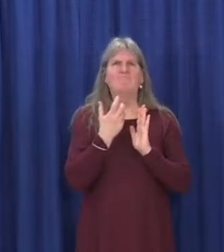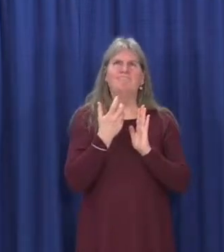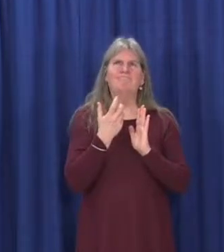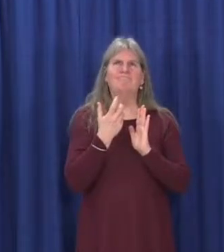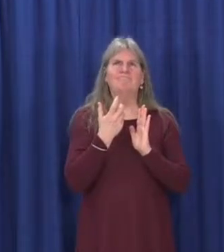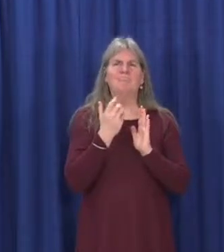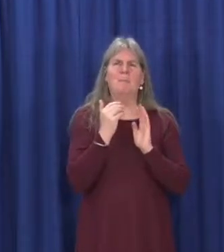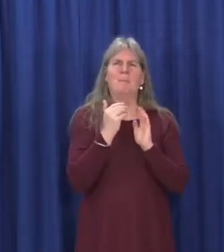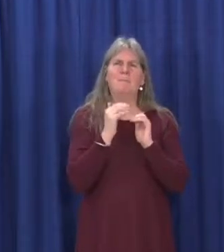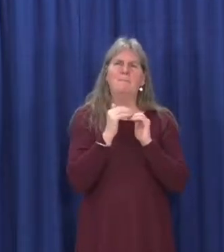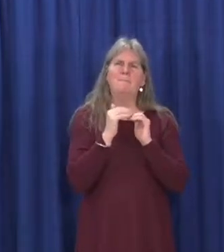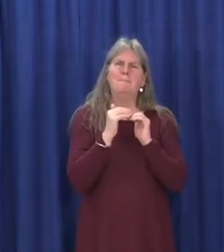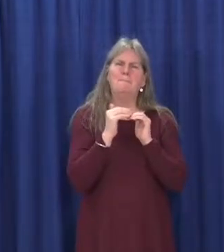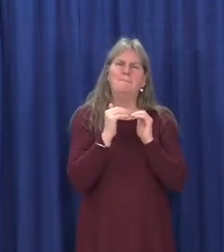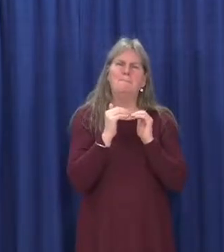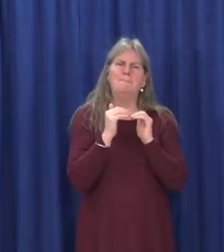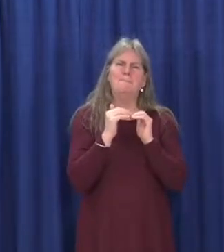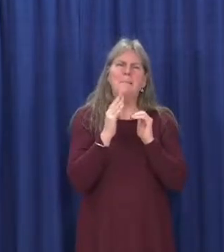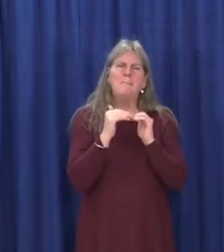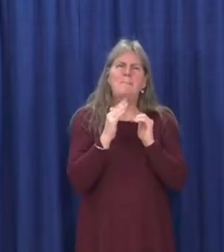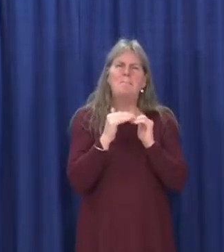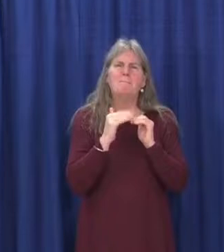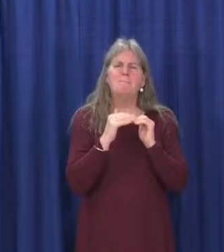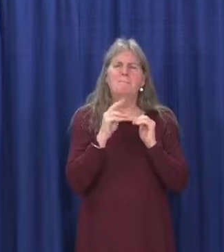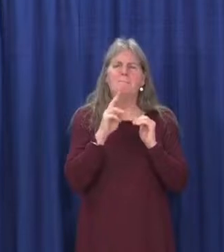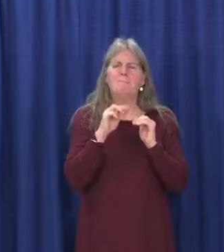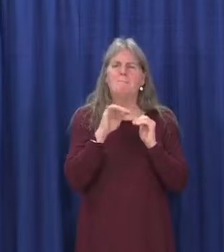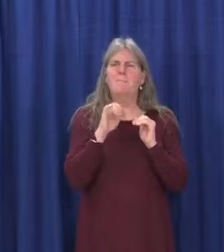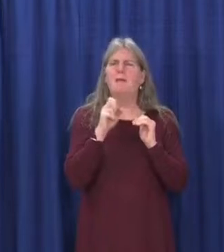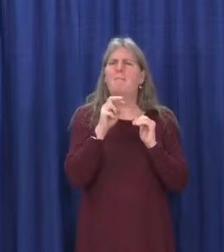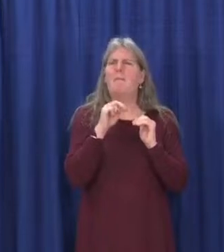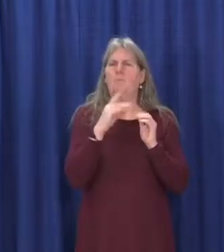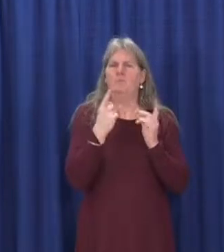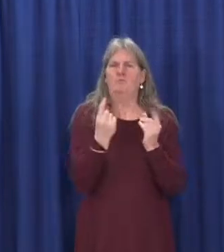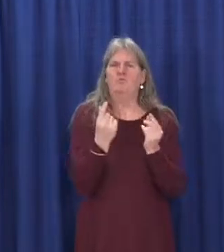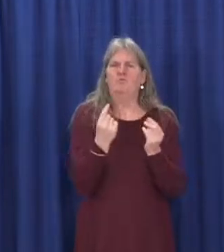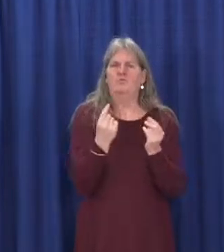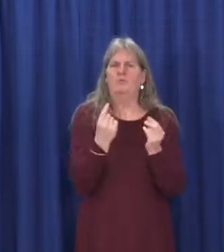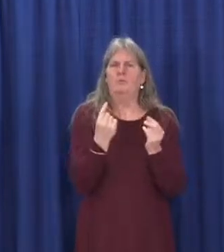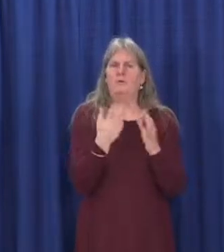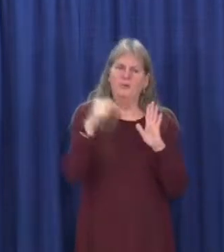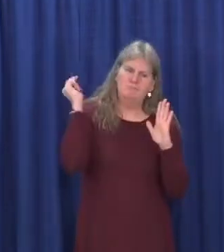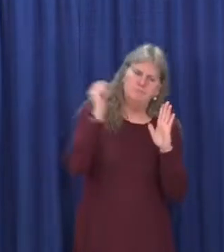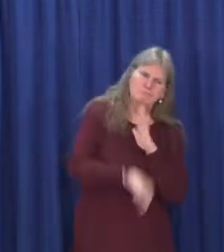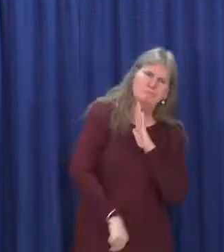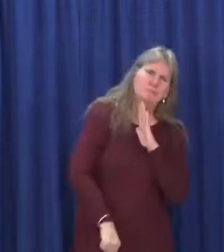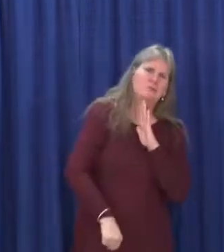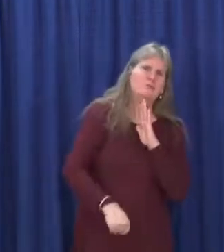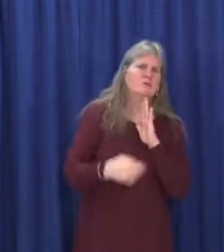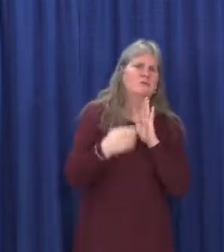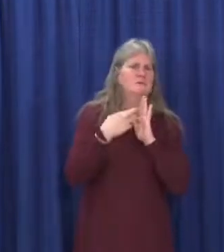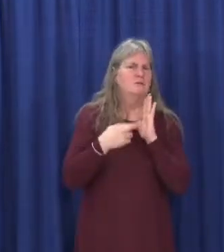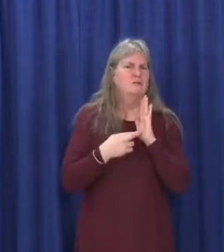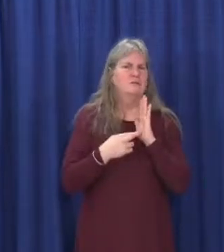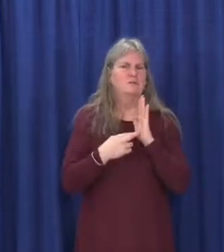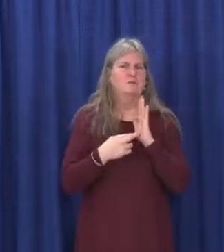stringent measures that-- that we need at this time. And many people will choose to go above and beyond that.